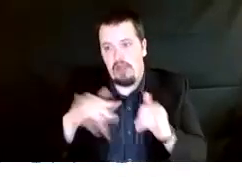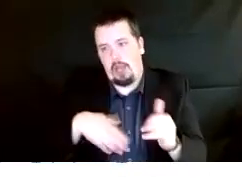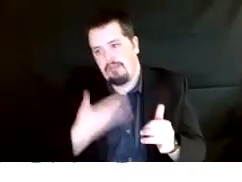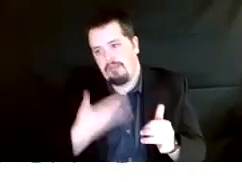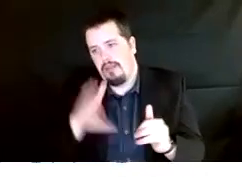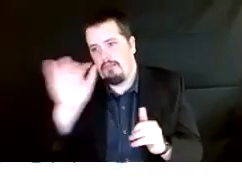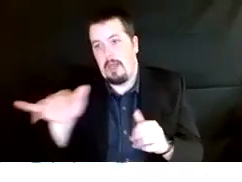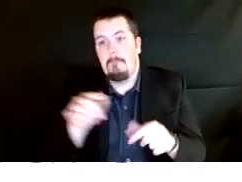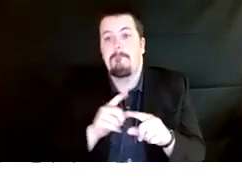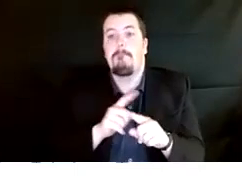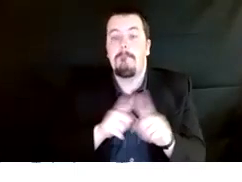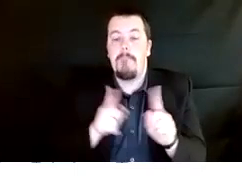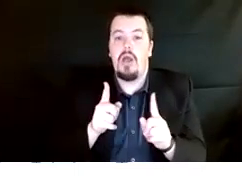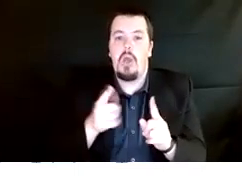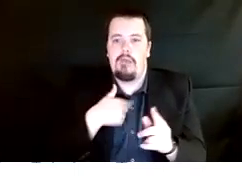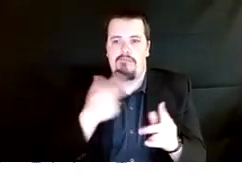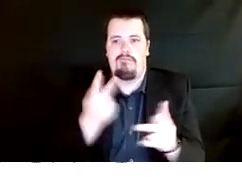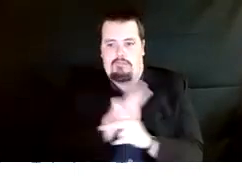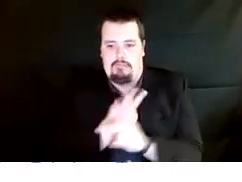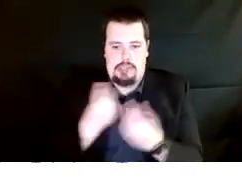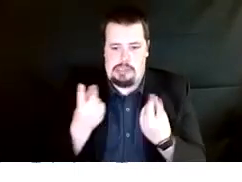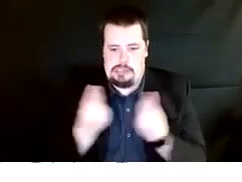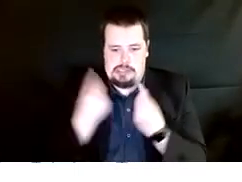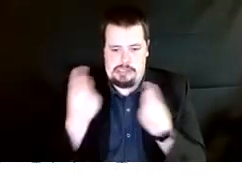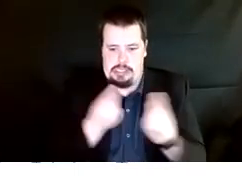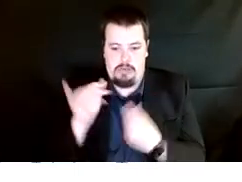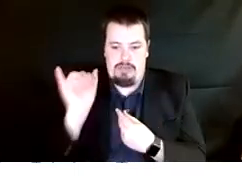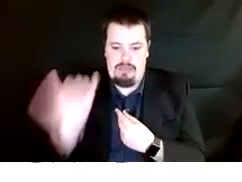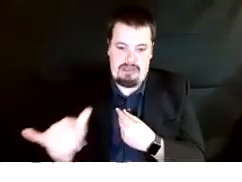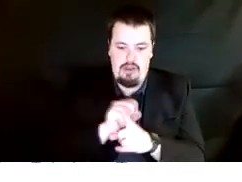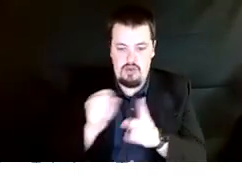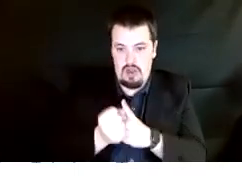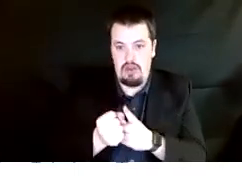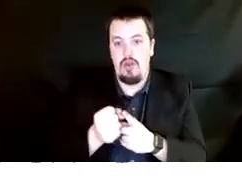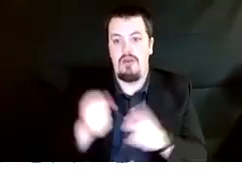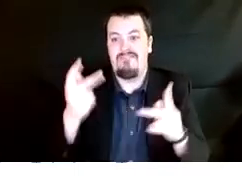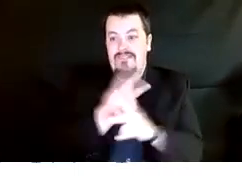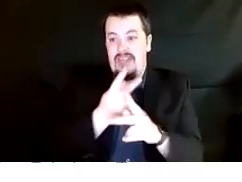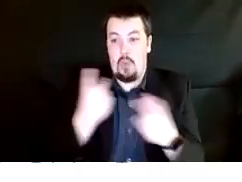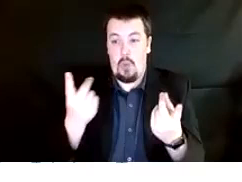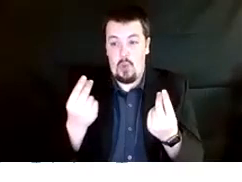so we had to figure out what to do about it and we had to figure out what to do about it quickly